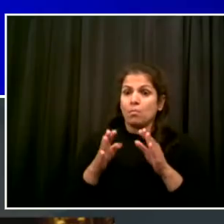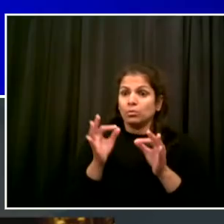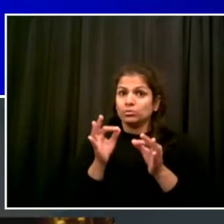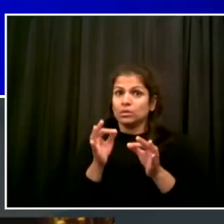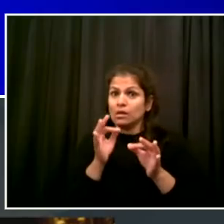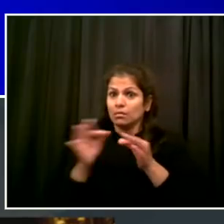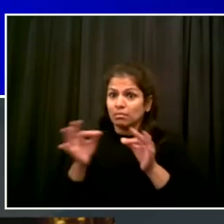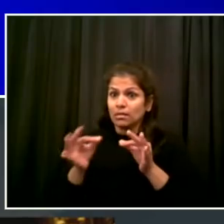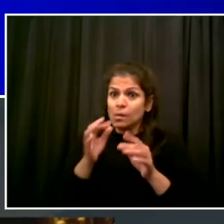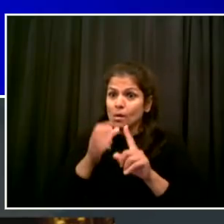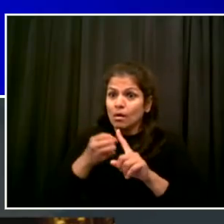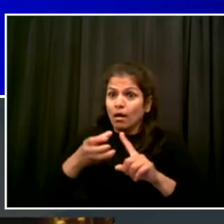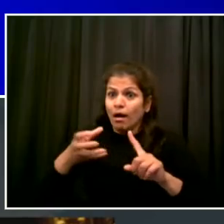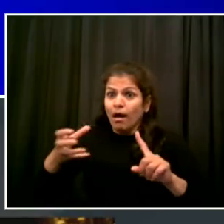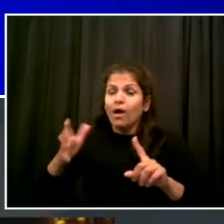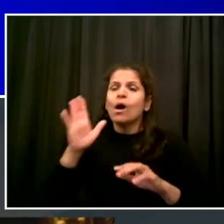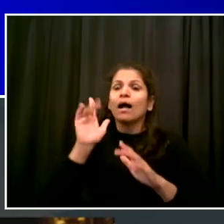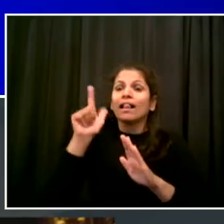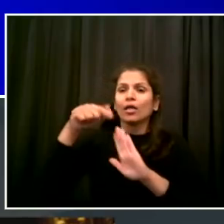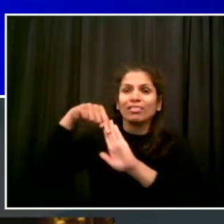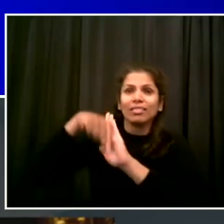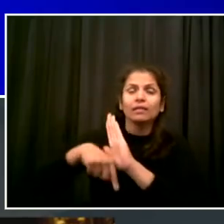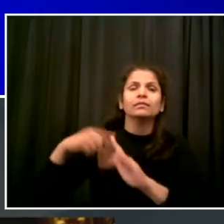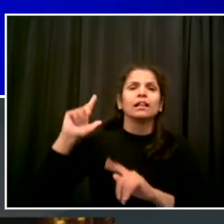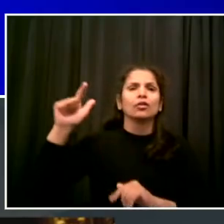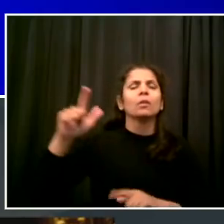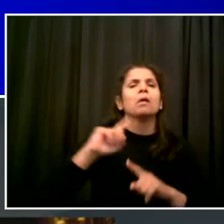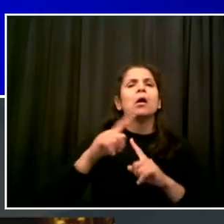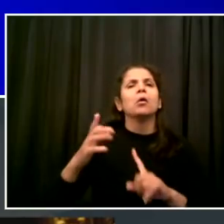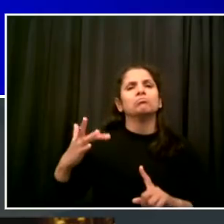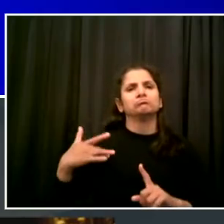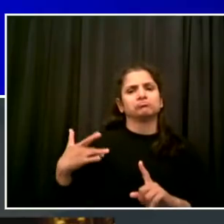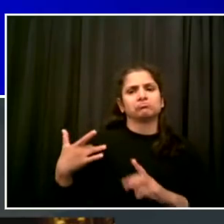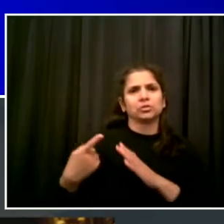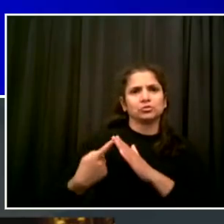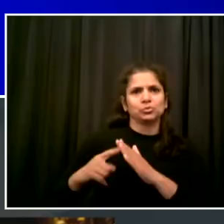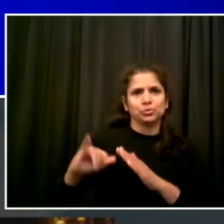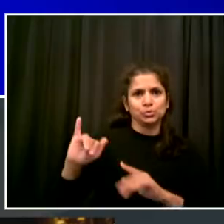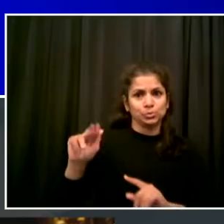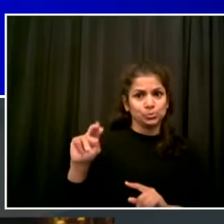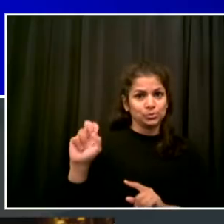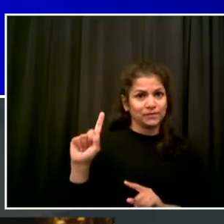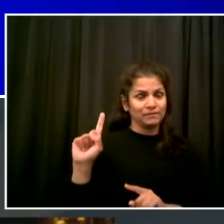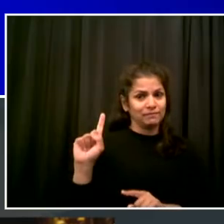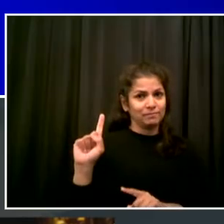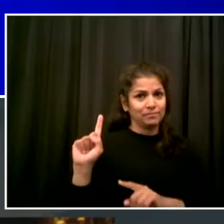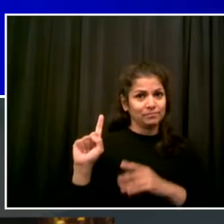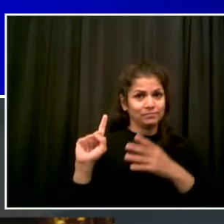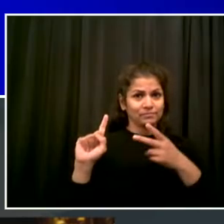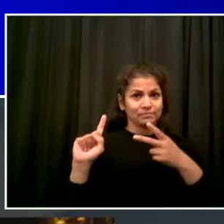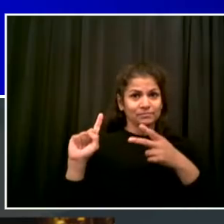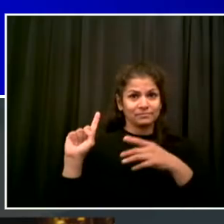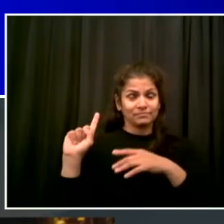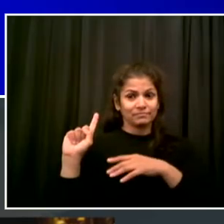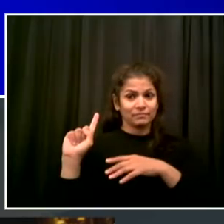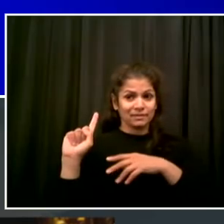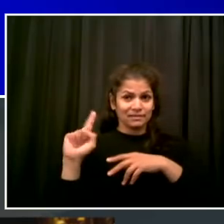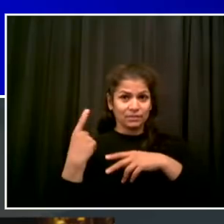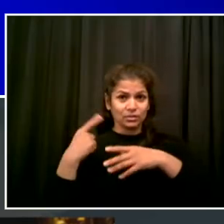MORE TO SAY ON IT OVER THE COMING DAYS. I BELIEVE THINGS